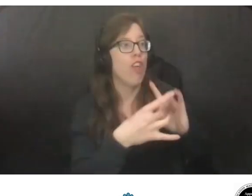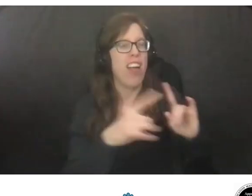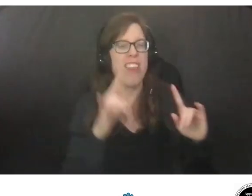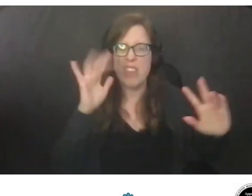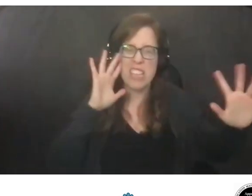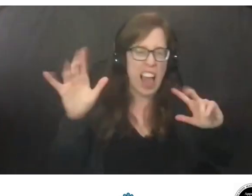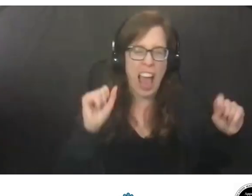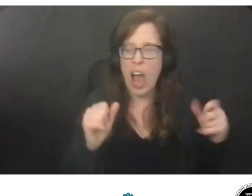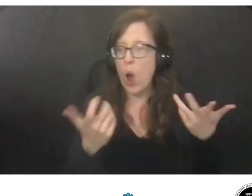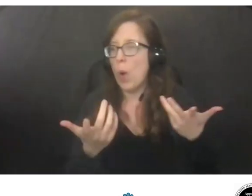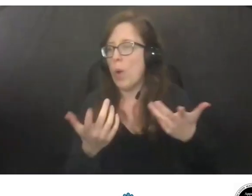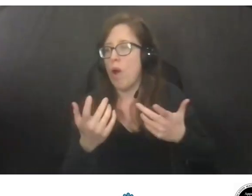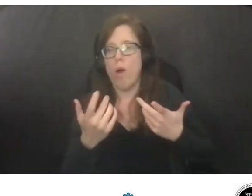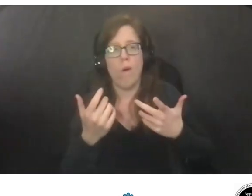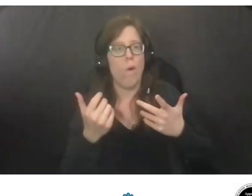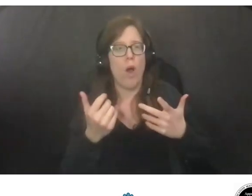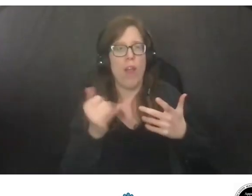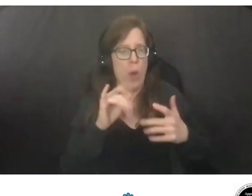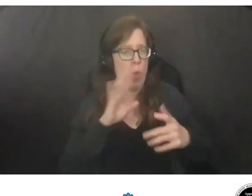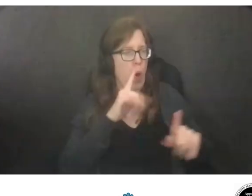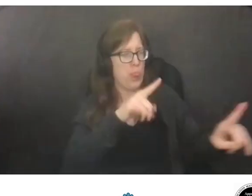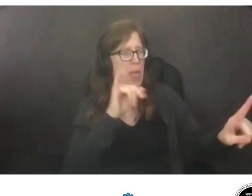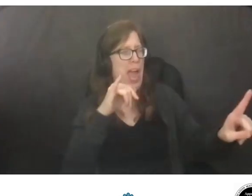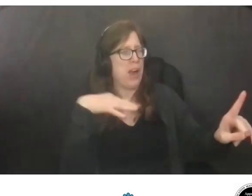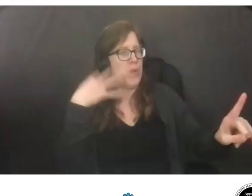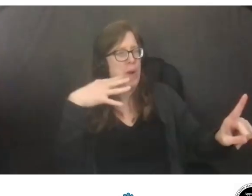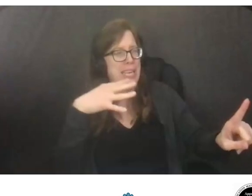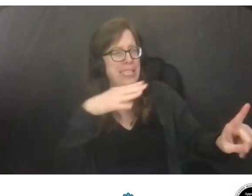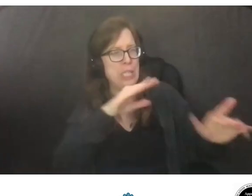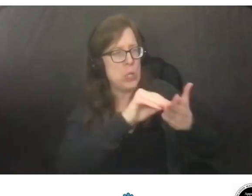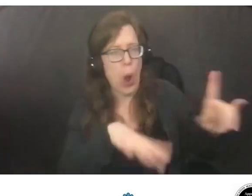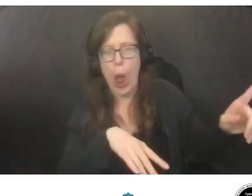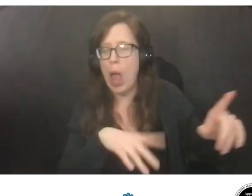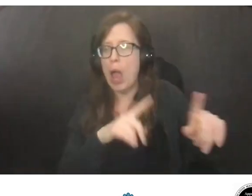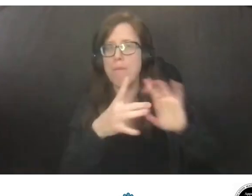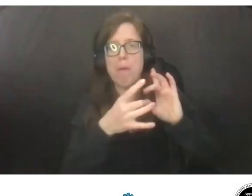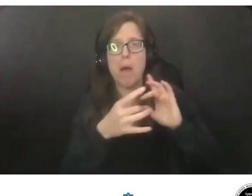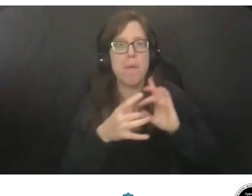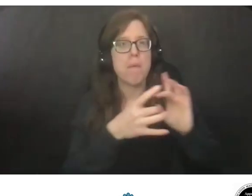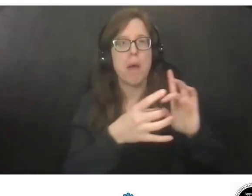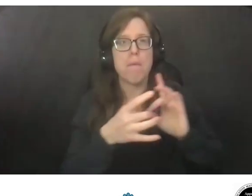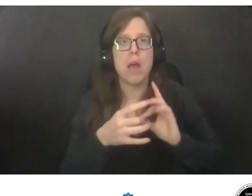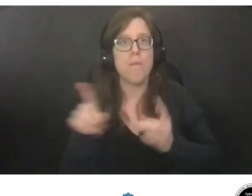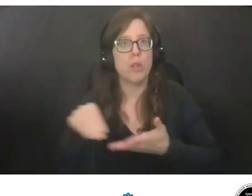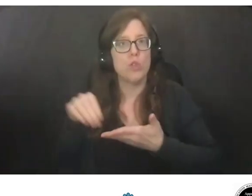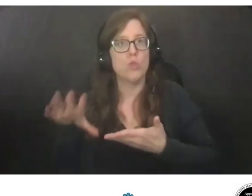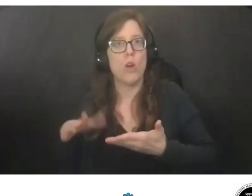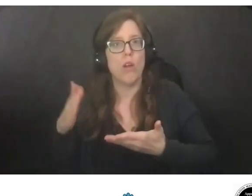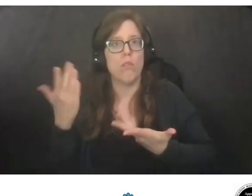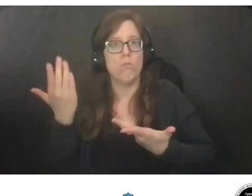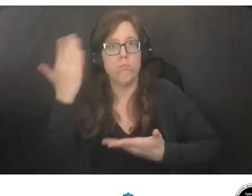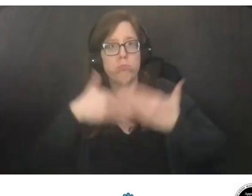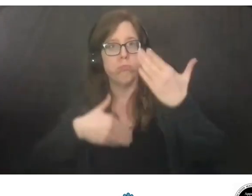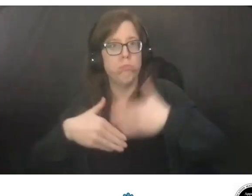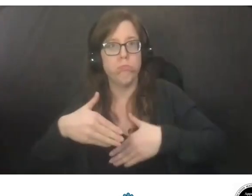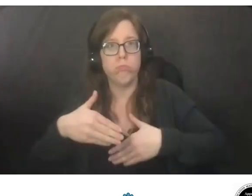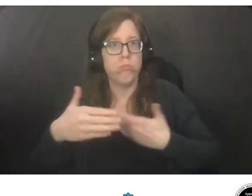loud it was, or how, you know, crazy that kid is, or whatever, and...and our student may be wondering,